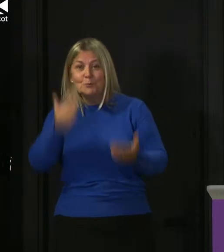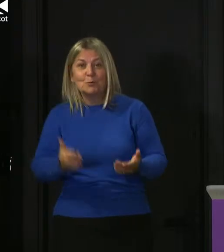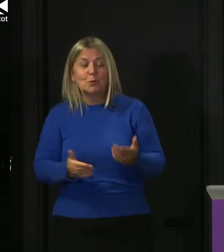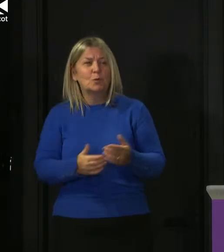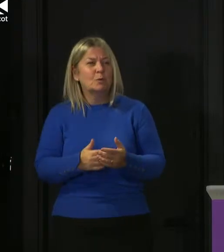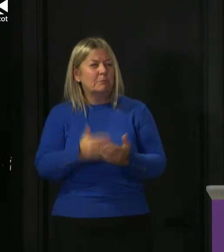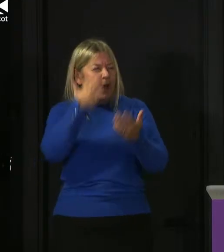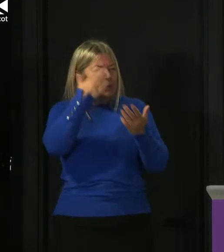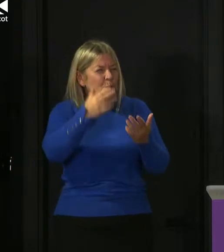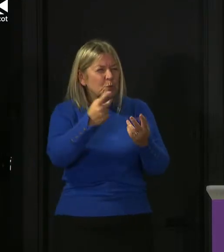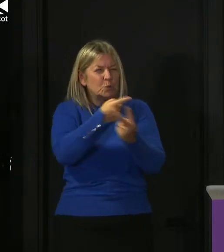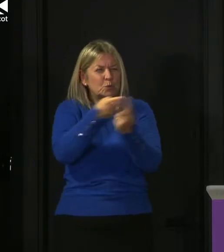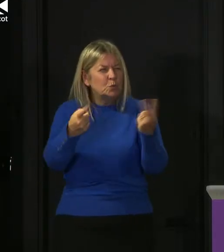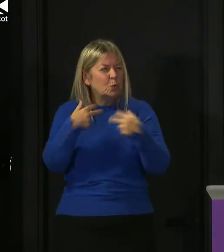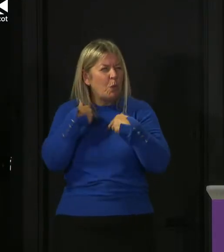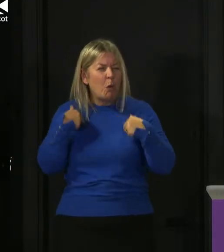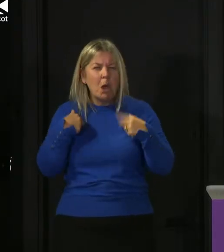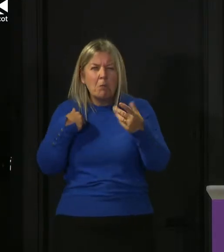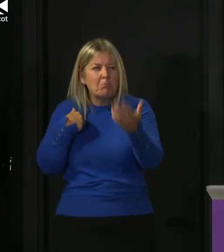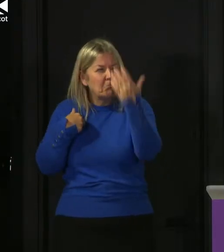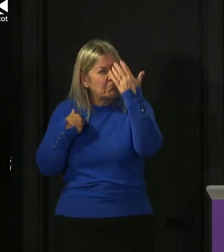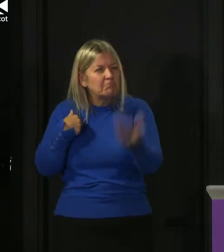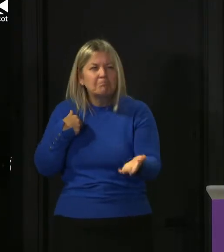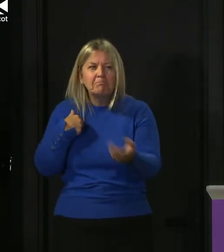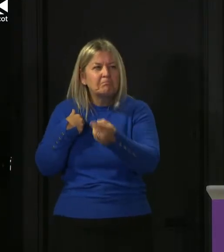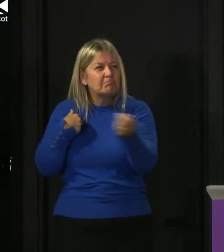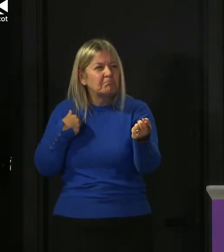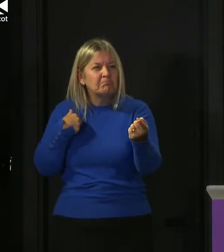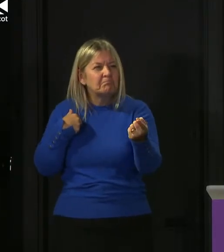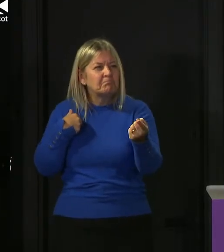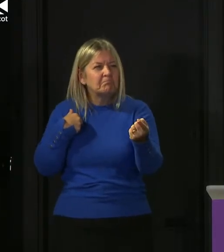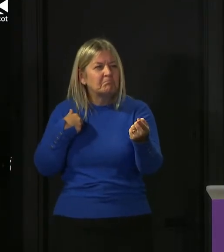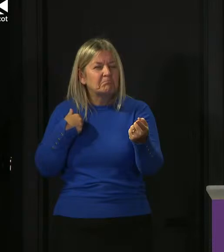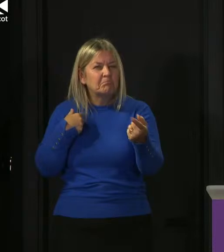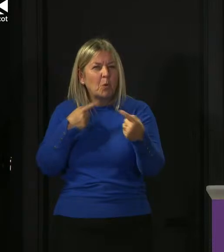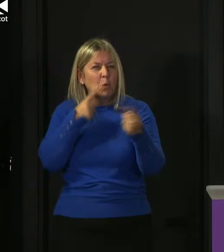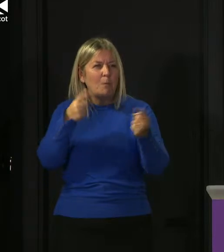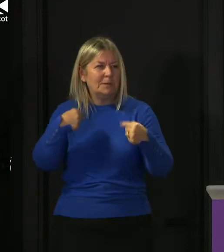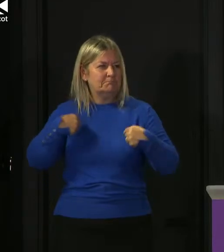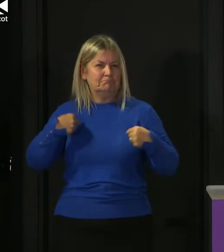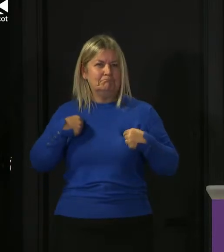you are talking about, in terms of the people who have made those comments in the telegraph. What I